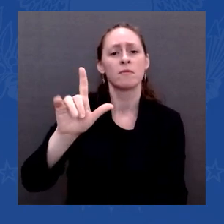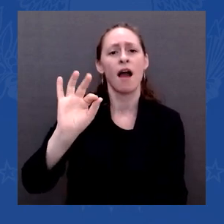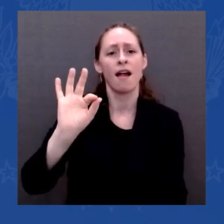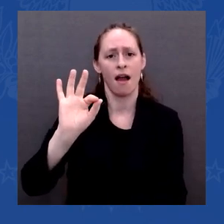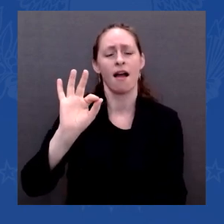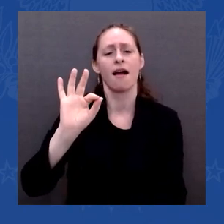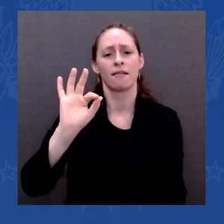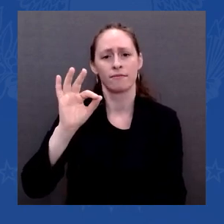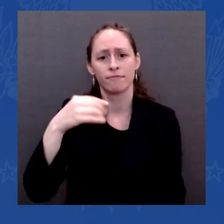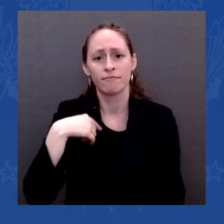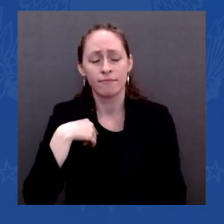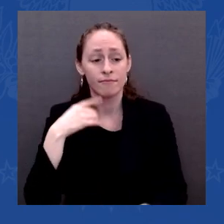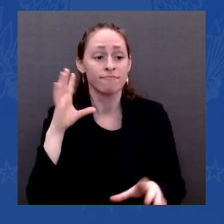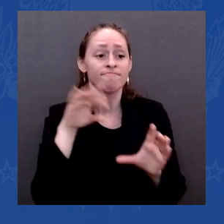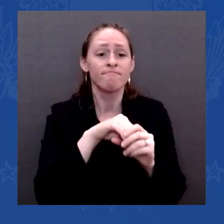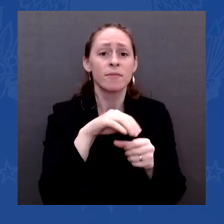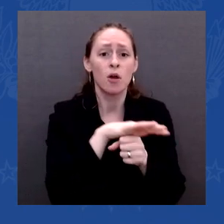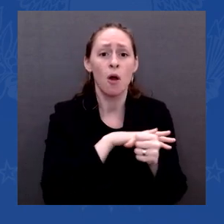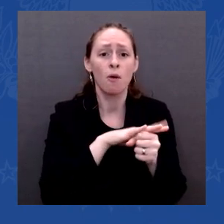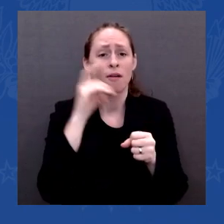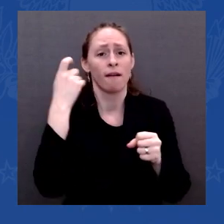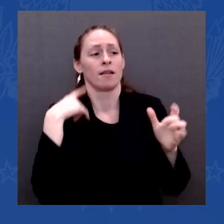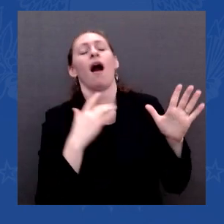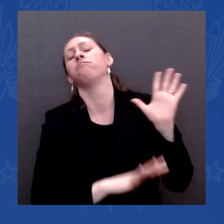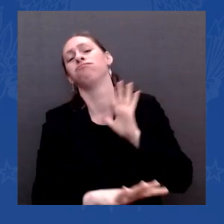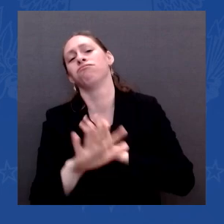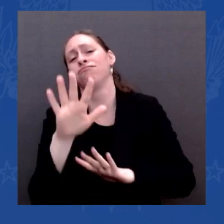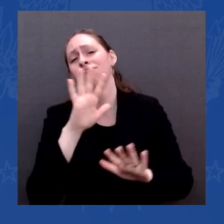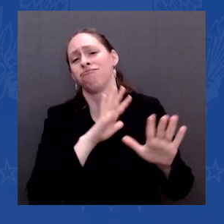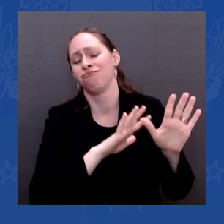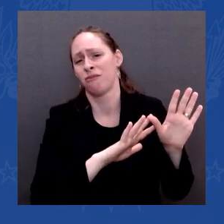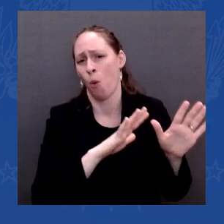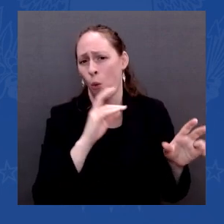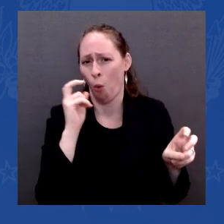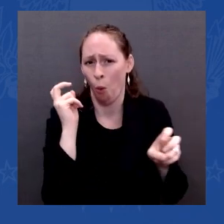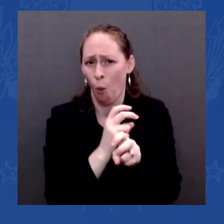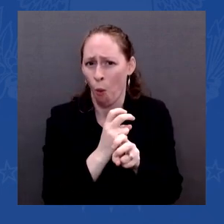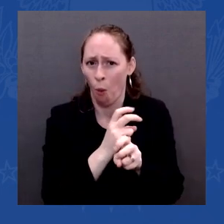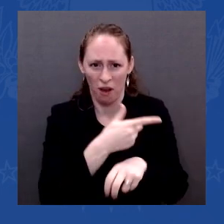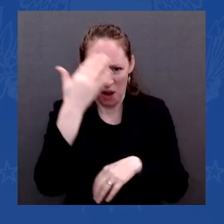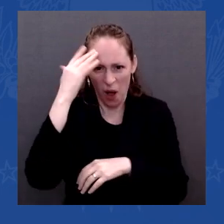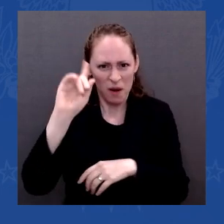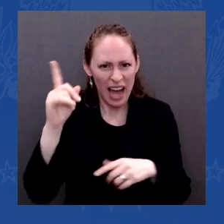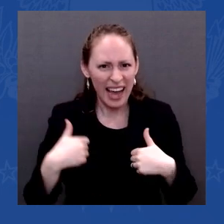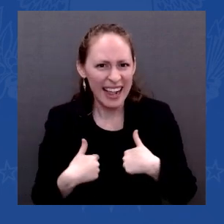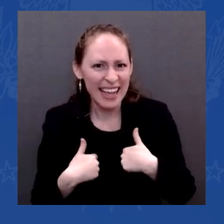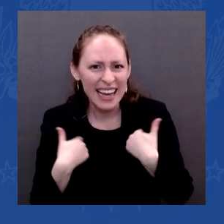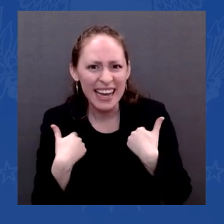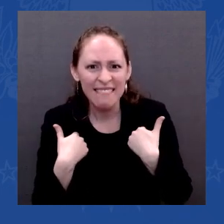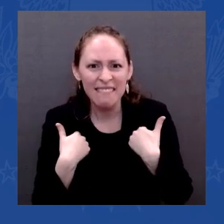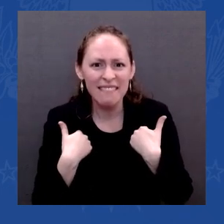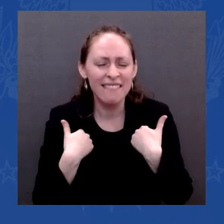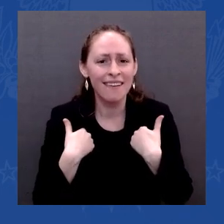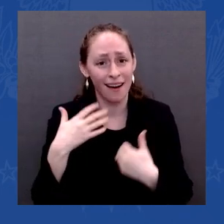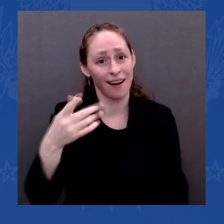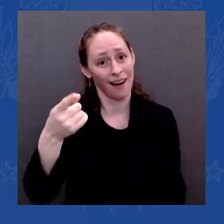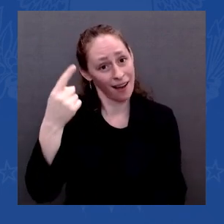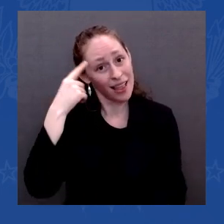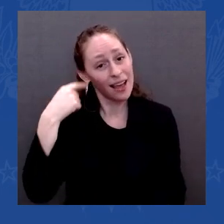And so -- you think I’m kidding. It’s not a joke. Mayors carry the quality of the people’s lives on your shoulders.